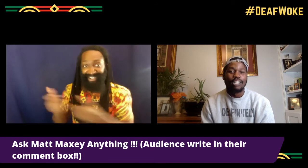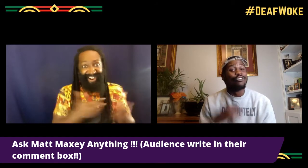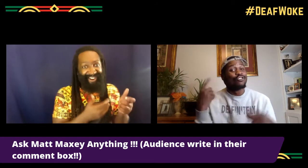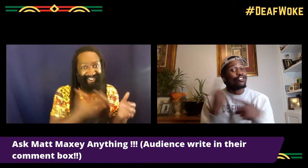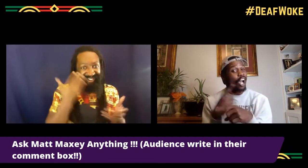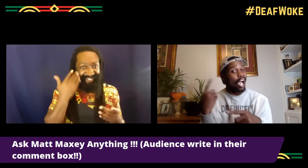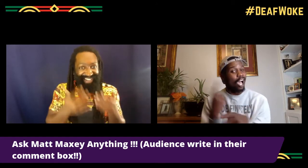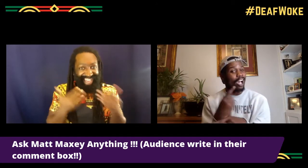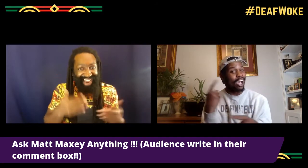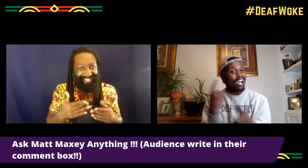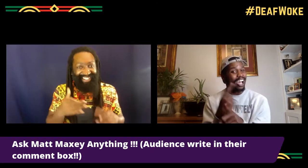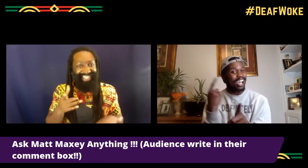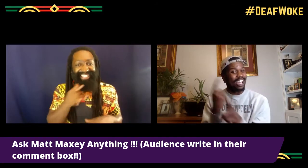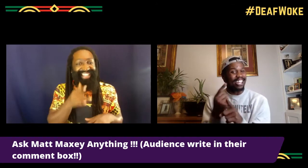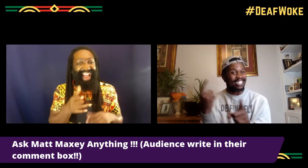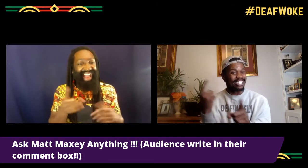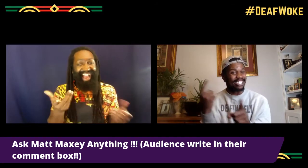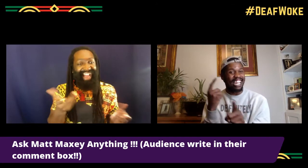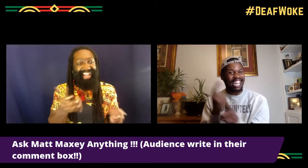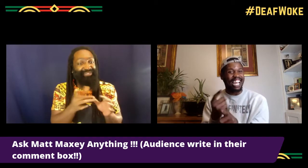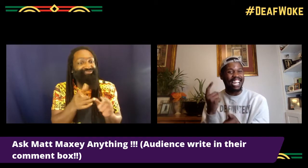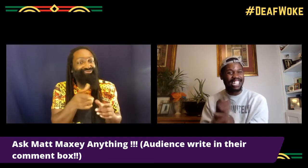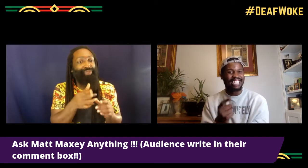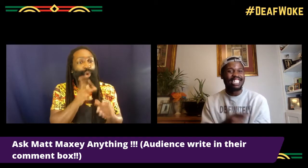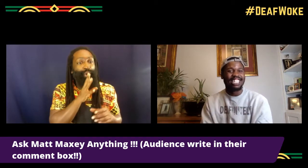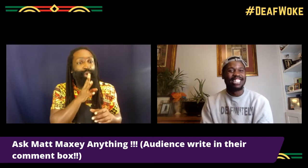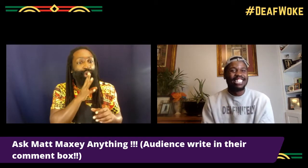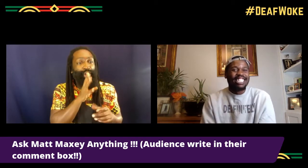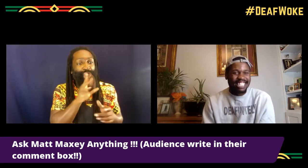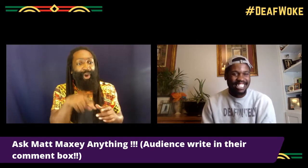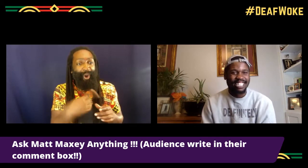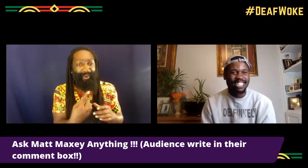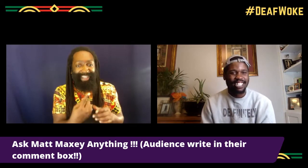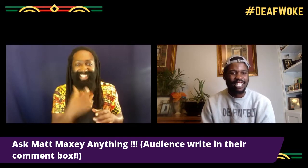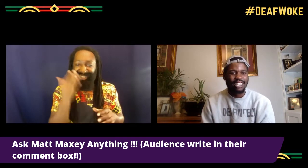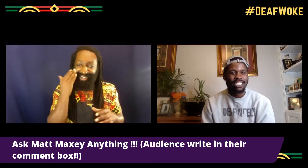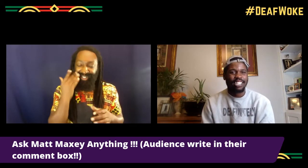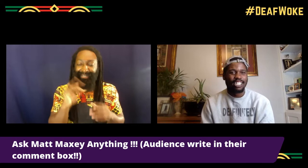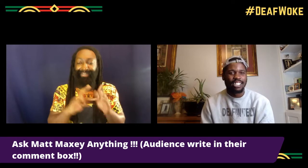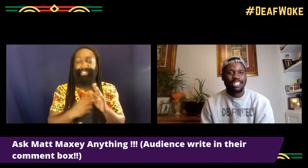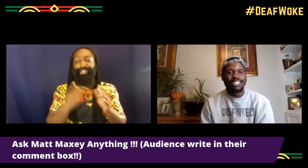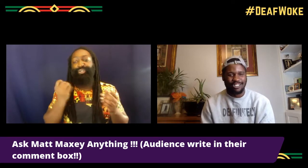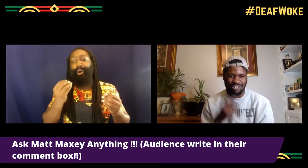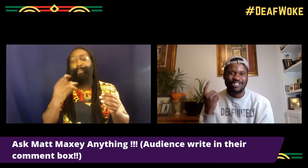you know, when the door, we get to know that the door slams you playing a game, you gotta see it it says the door slams, so, you know, to look back, you know,